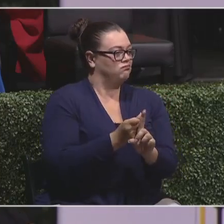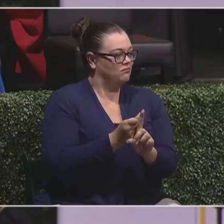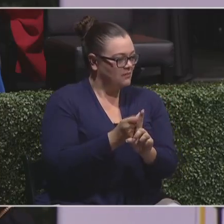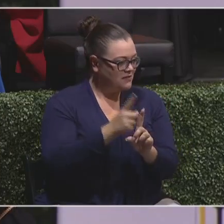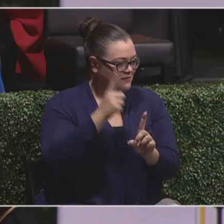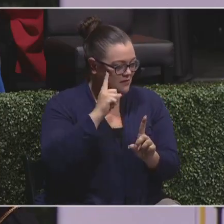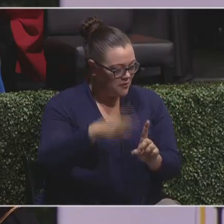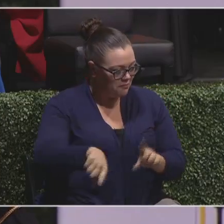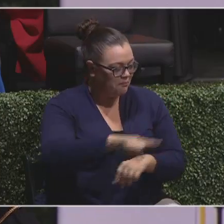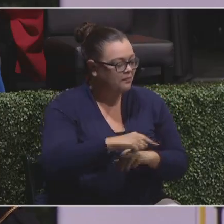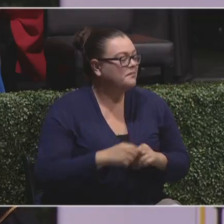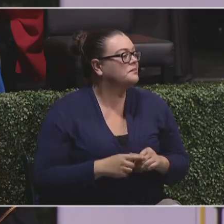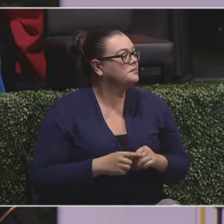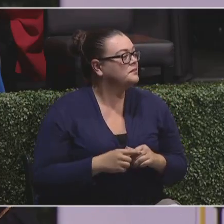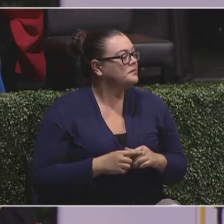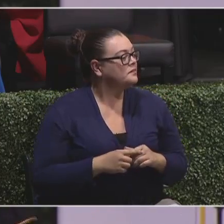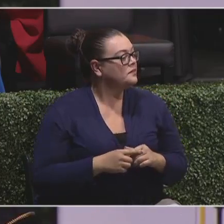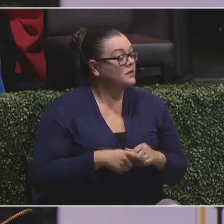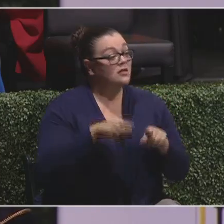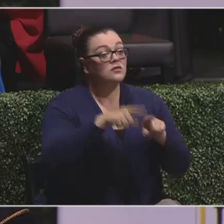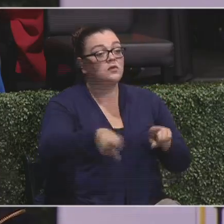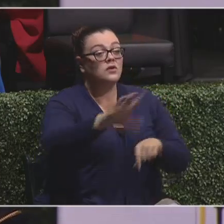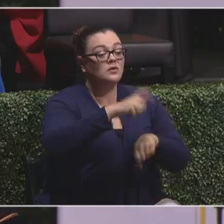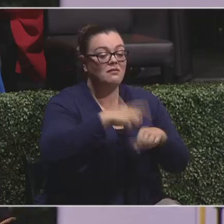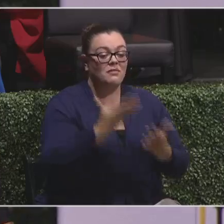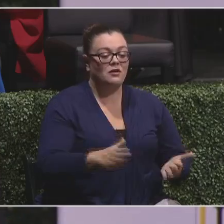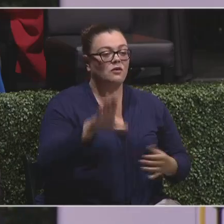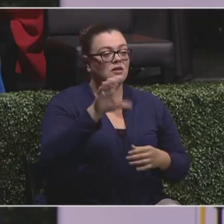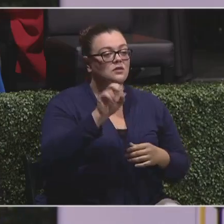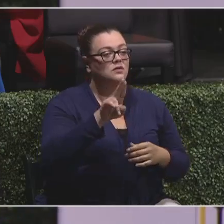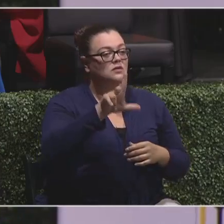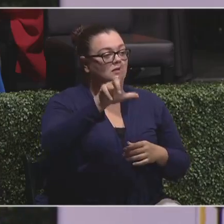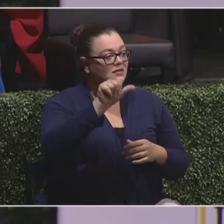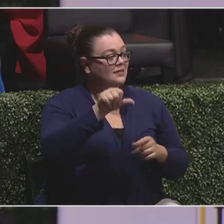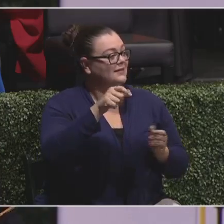CHALLENGES AND THE VOICES OF STUDENTS DETERMINED TO SERVE THE PUBLIC GOOD